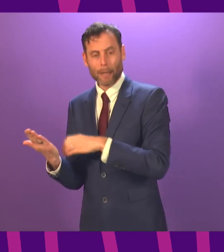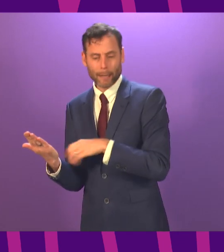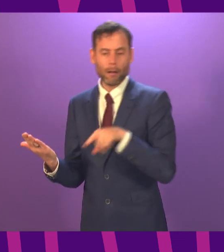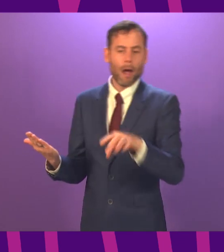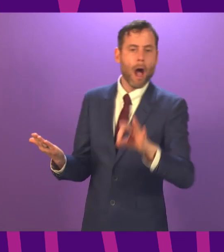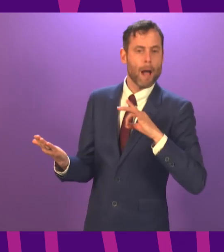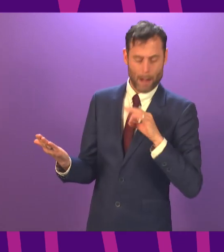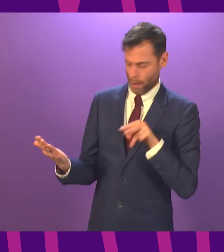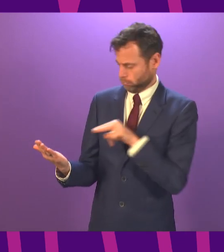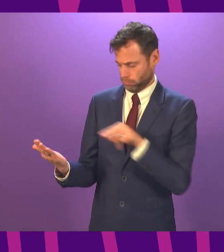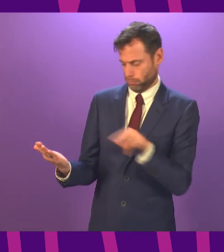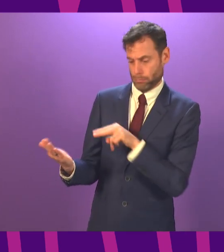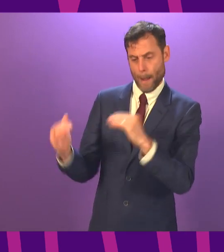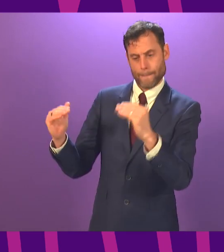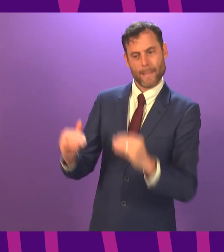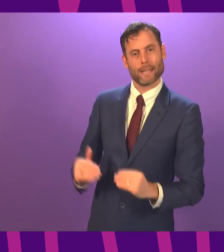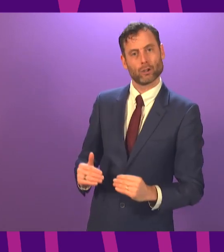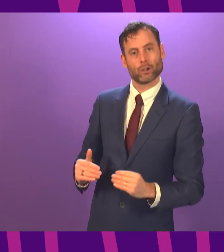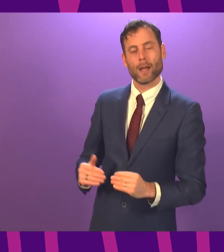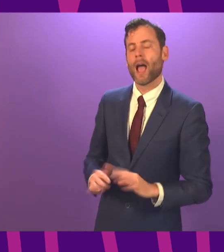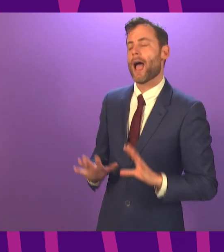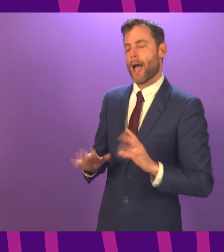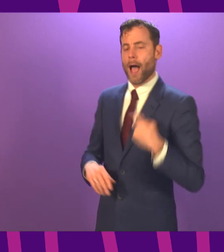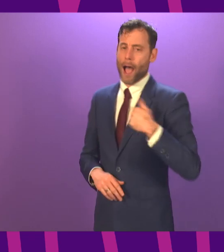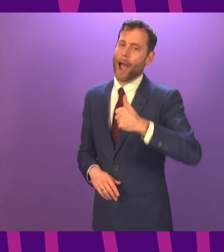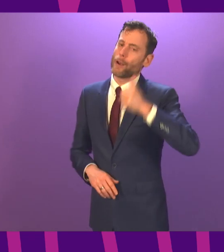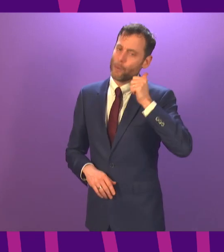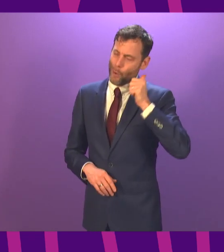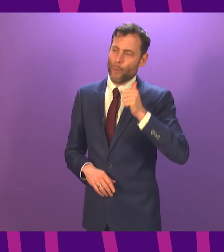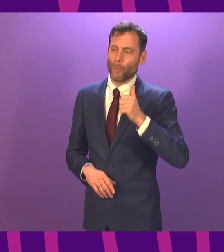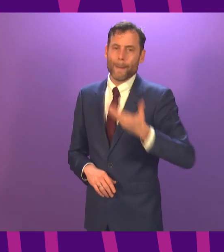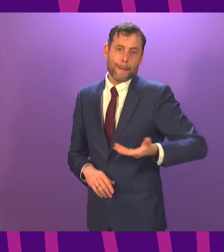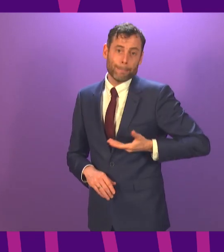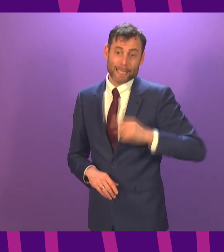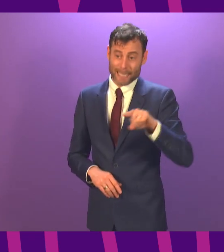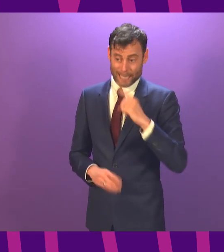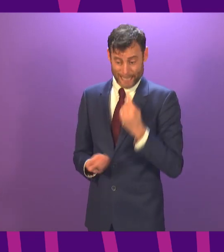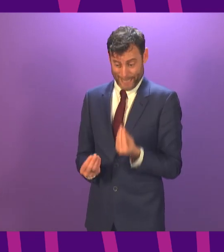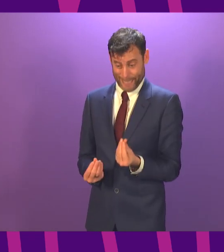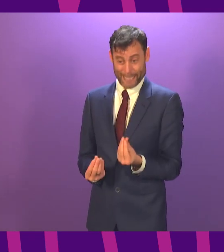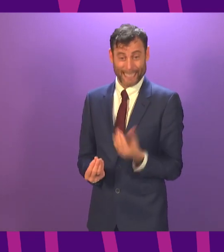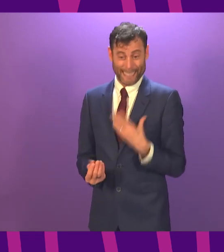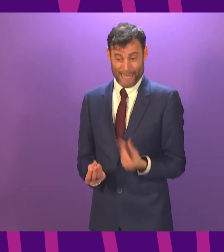I understand why businesses and individuals living in extreme circumstances right now